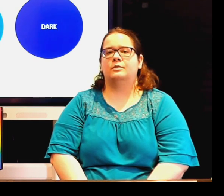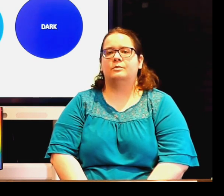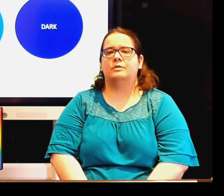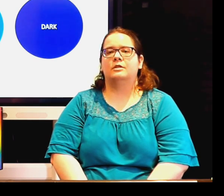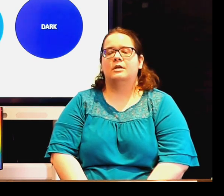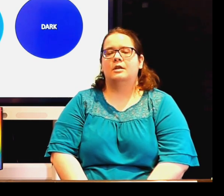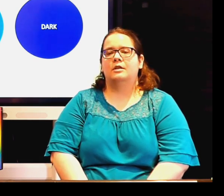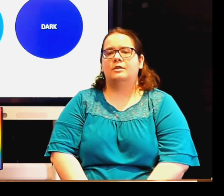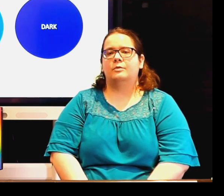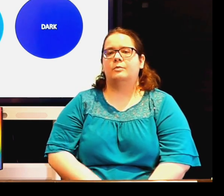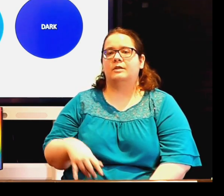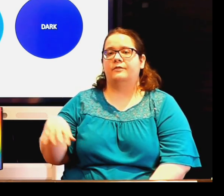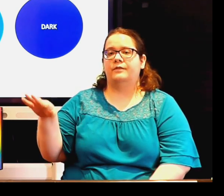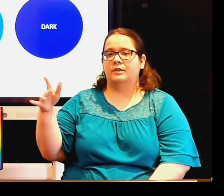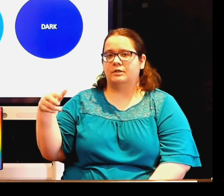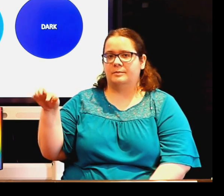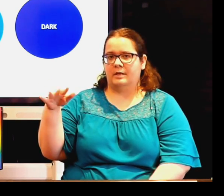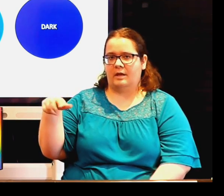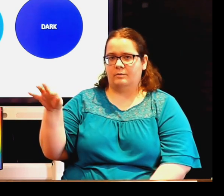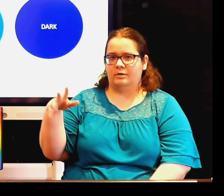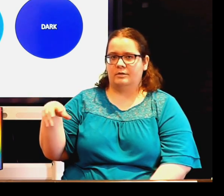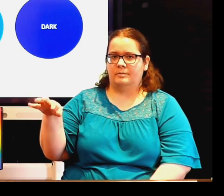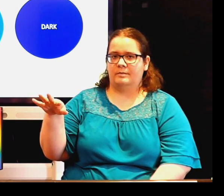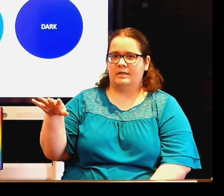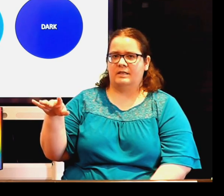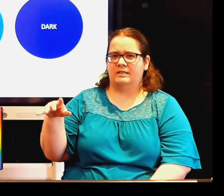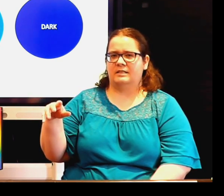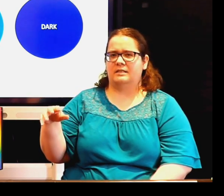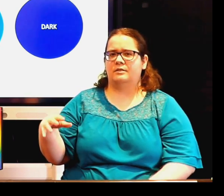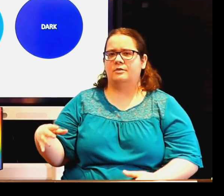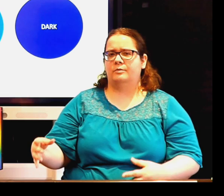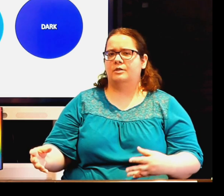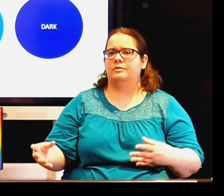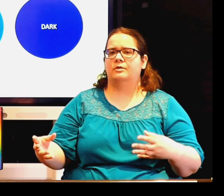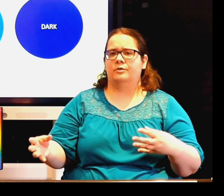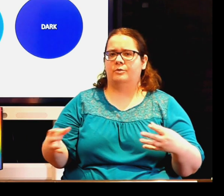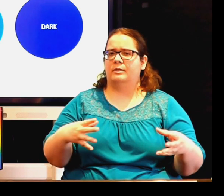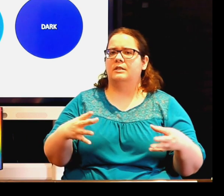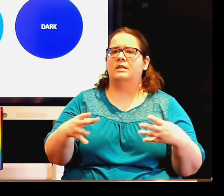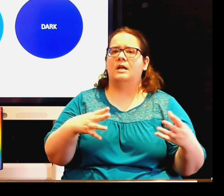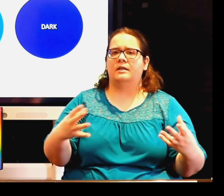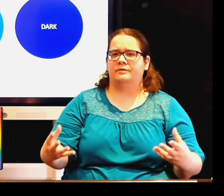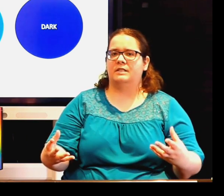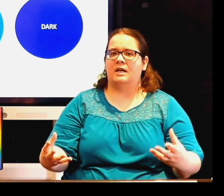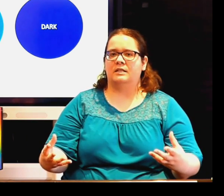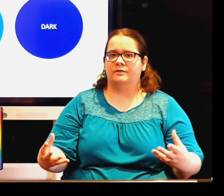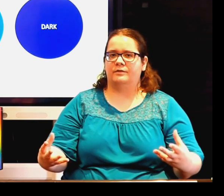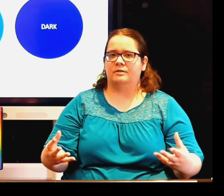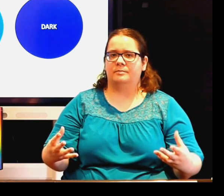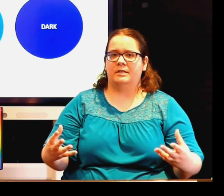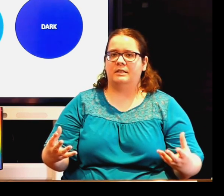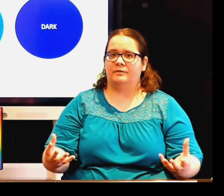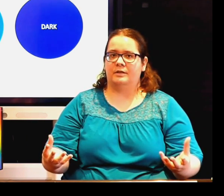you would fingerspell that word. Because you would you go through a lot of signs for many different